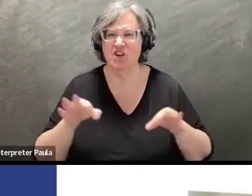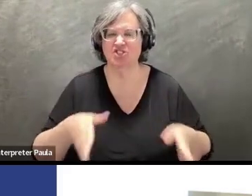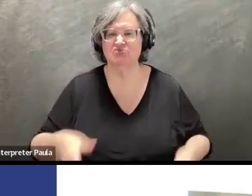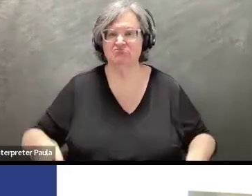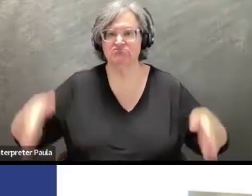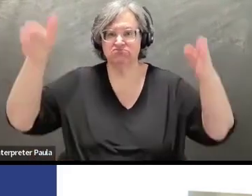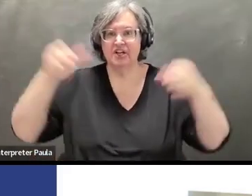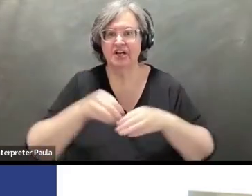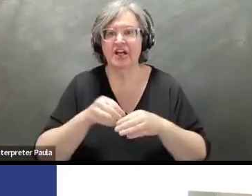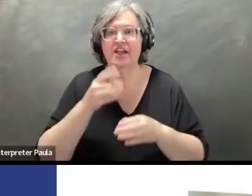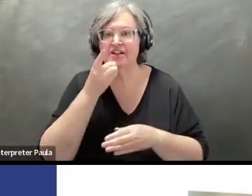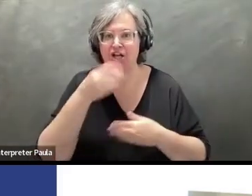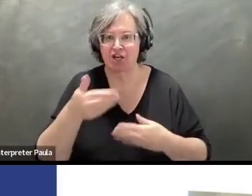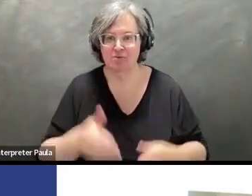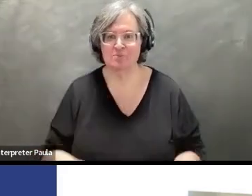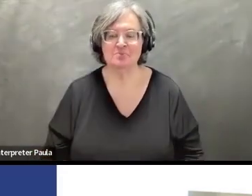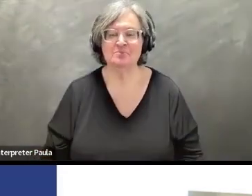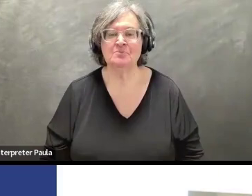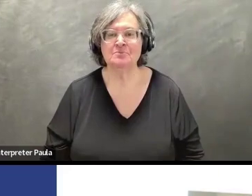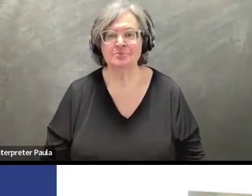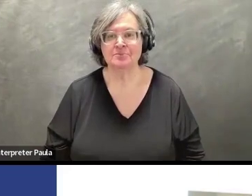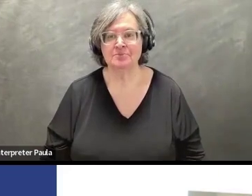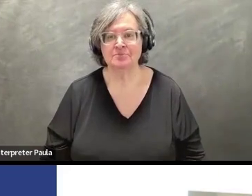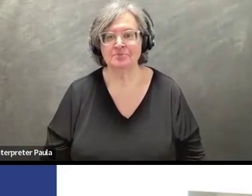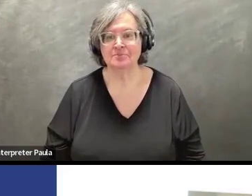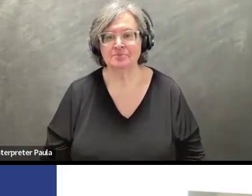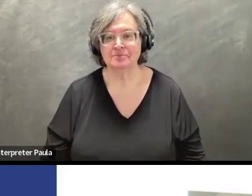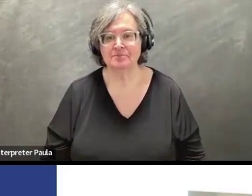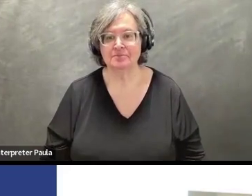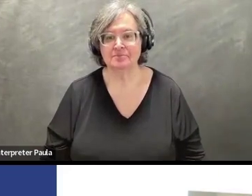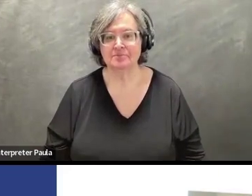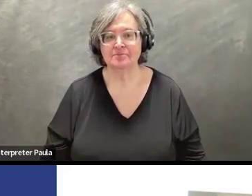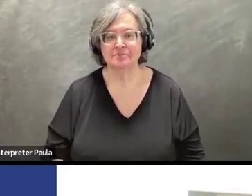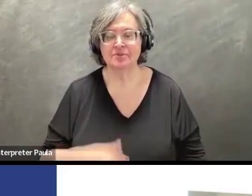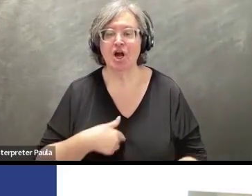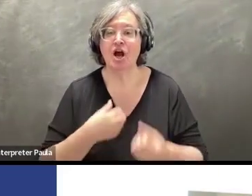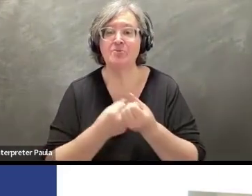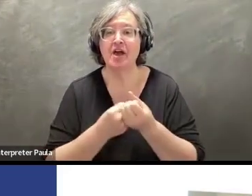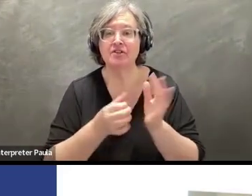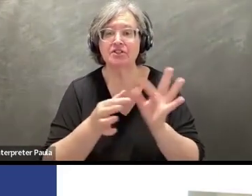dining room that I'm sitting in, I am the Advocacy Coordinator on